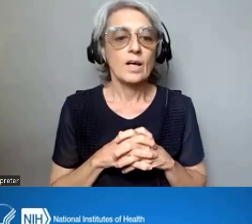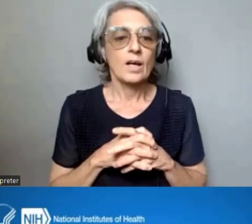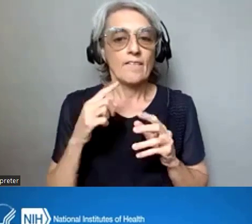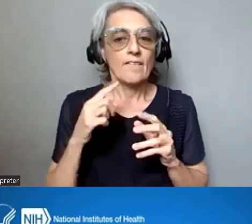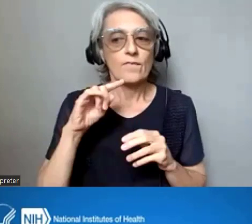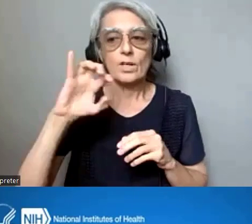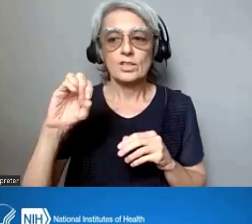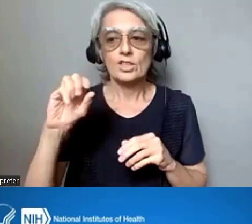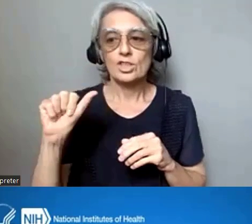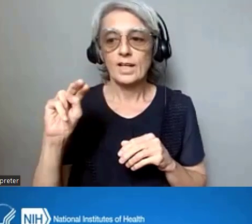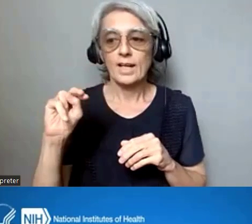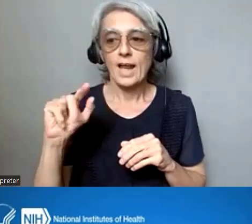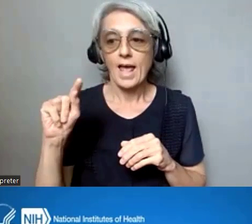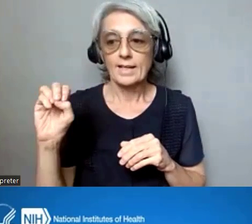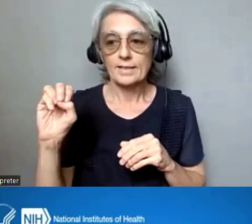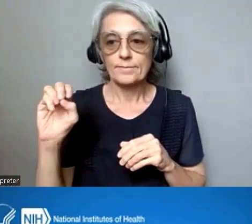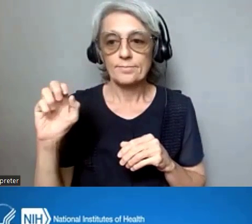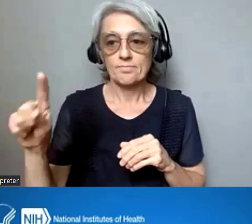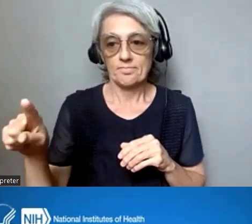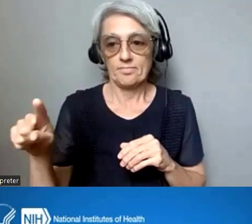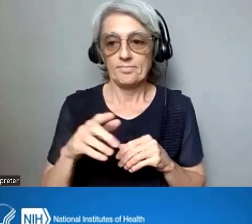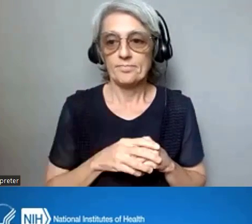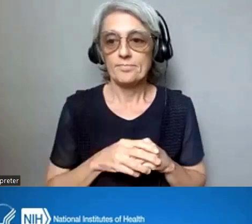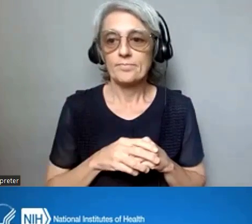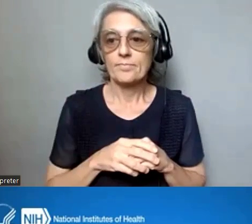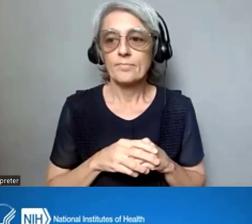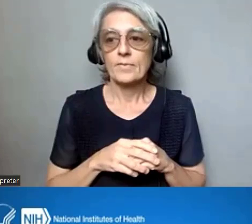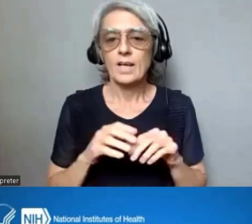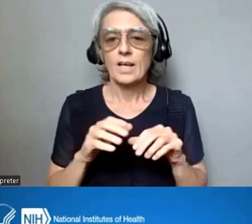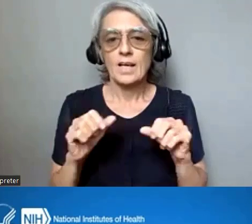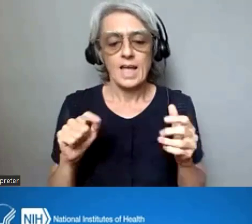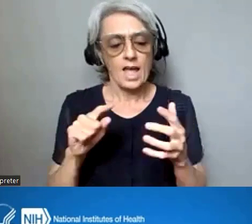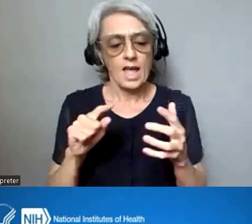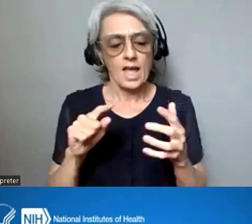is "Can these types of grants be applied